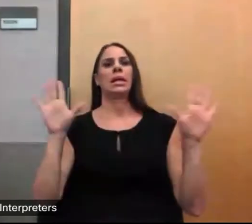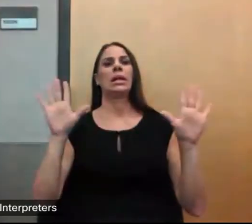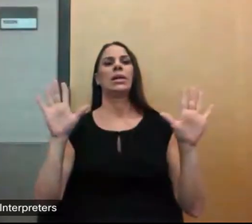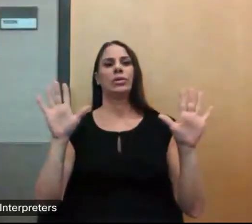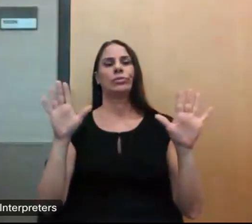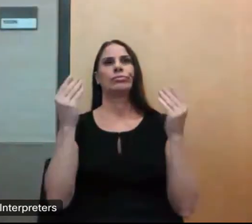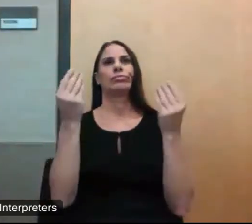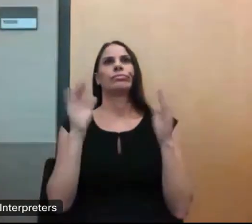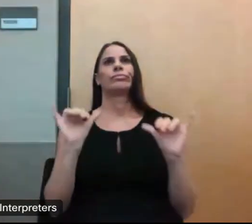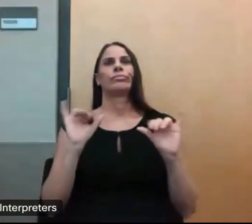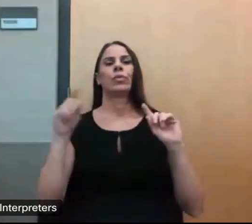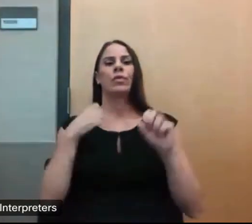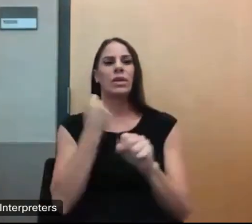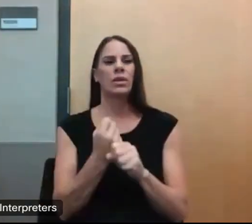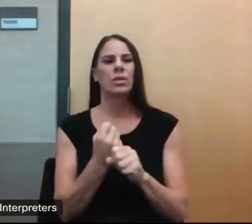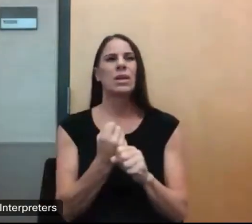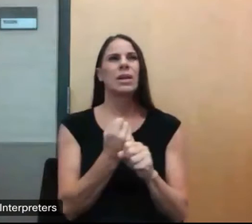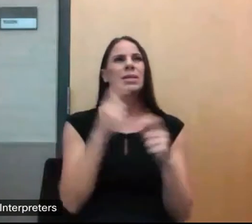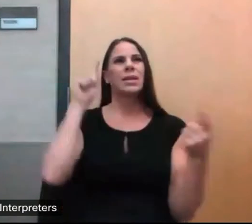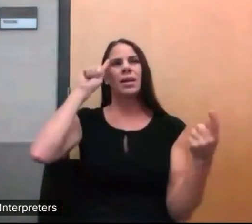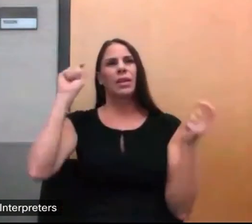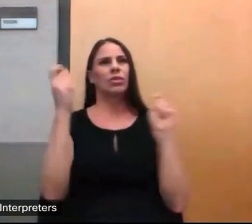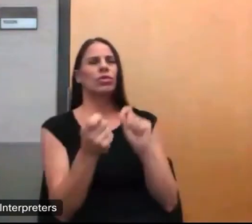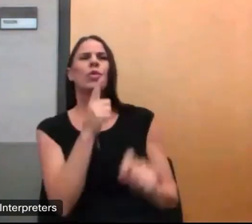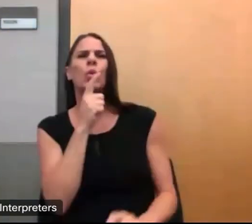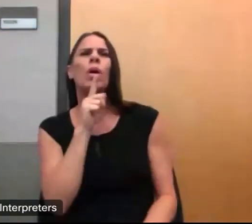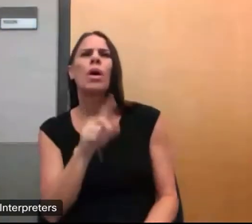are the media voices that people really listen to,